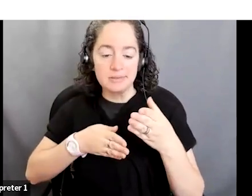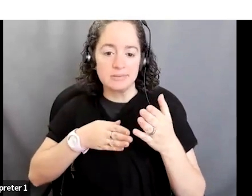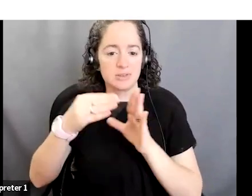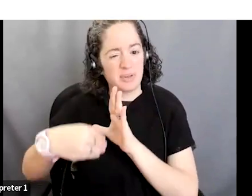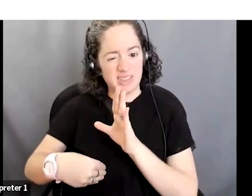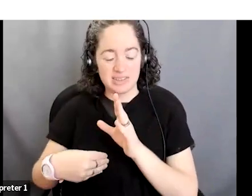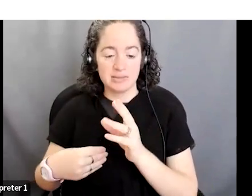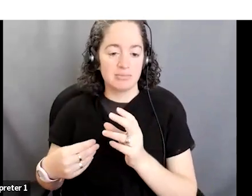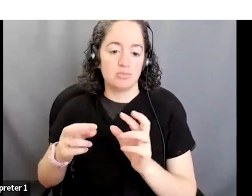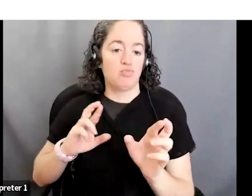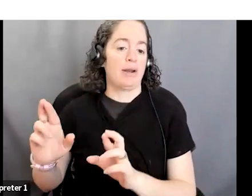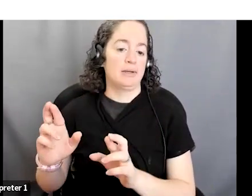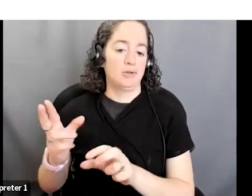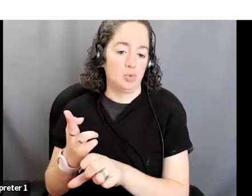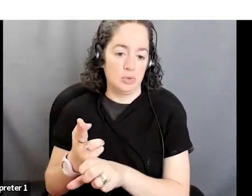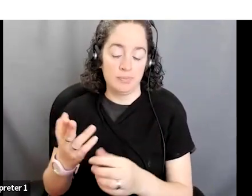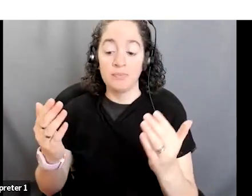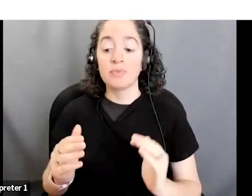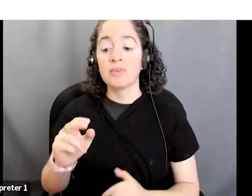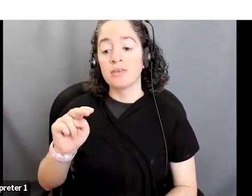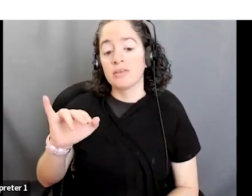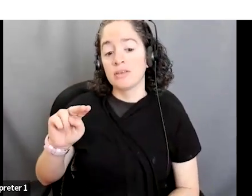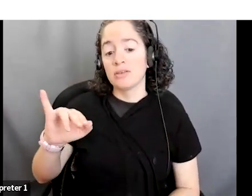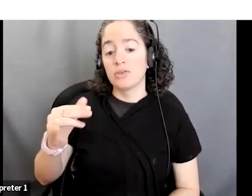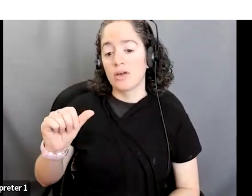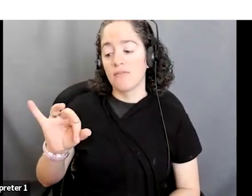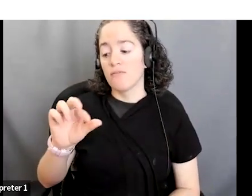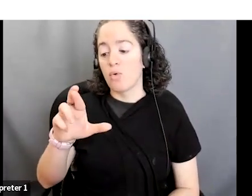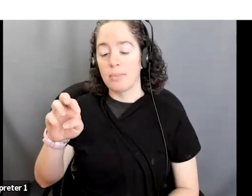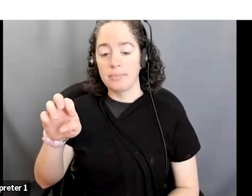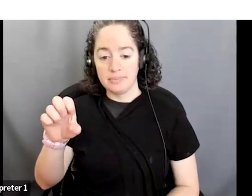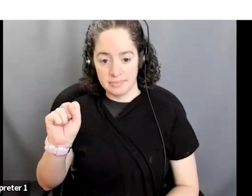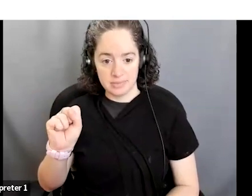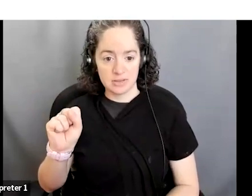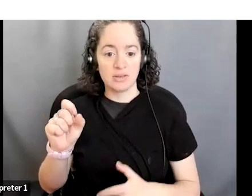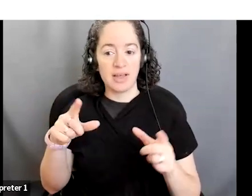Ninja Forms did a nice job showing fields marked as required.